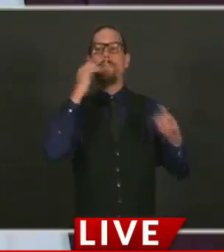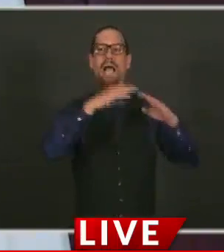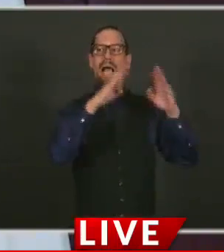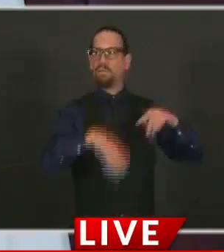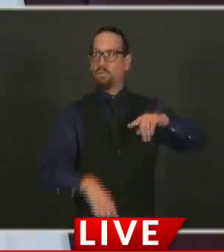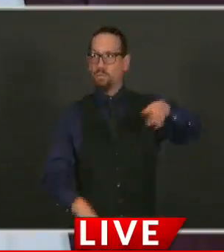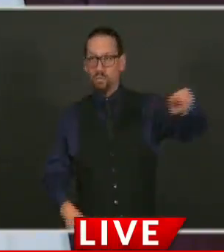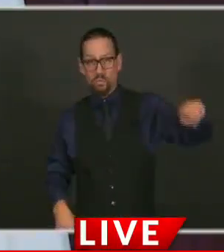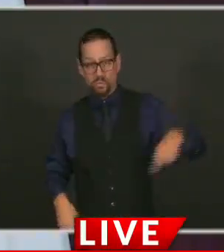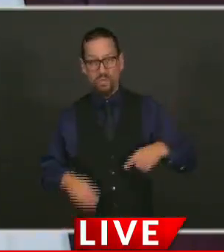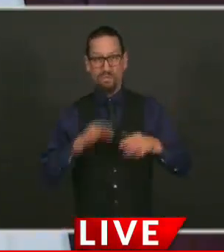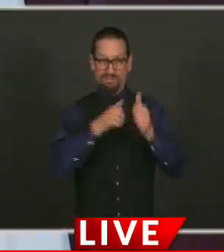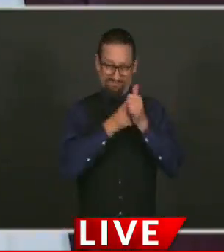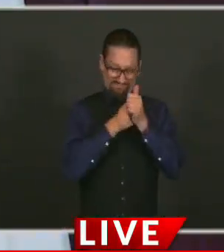PEOPLE WEAR MASKS, PARTICULARLY